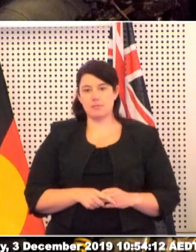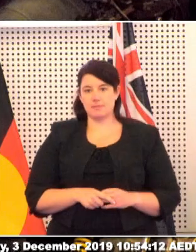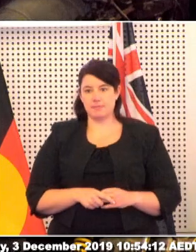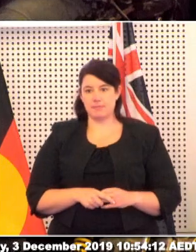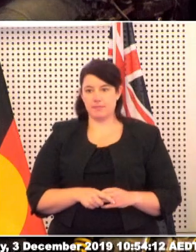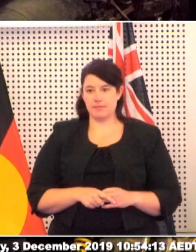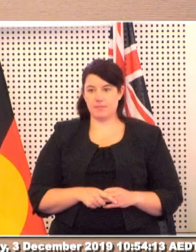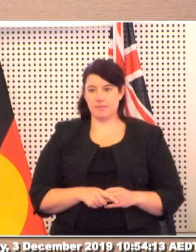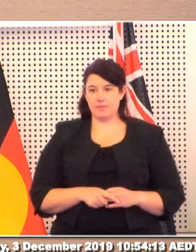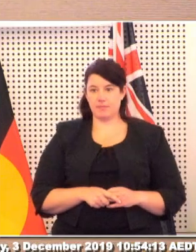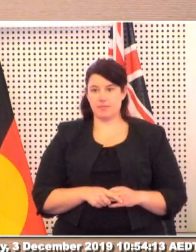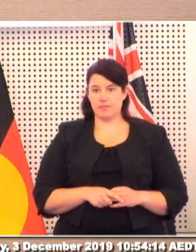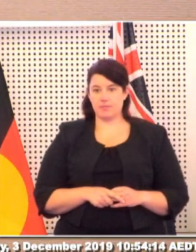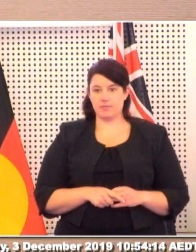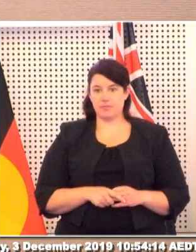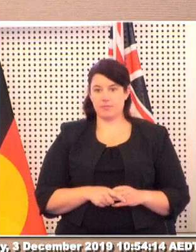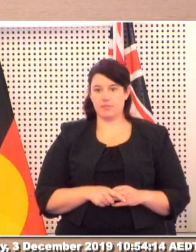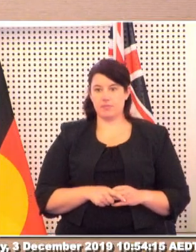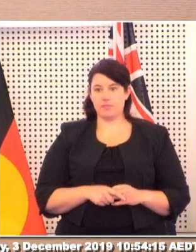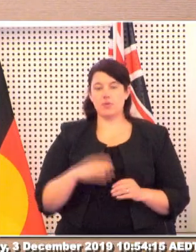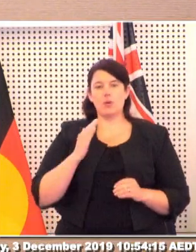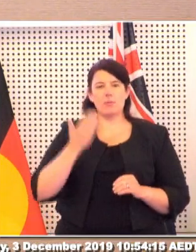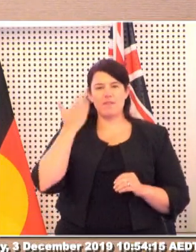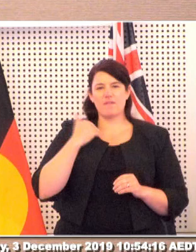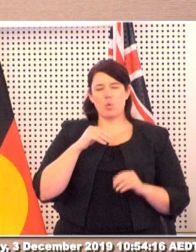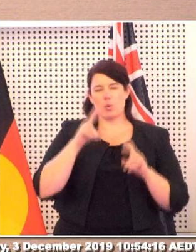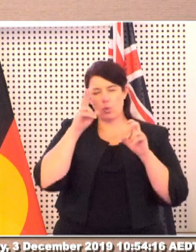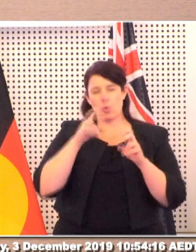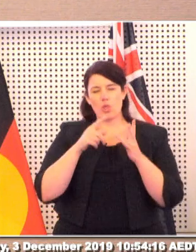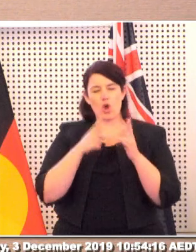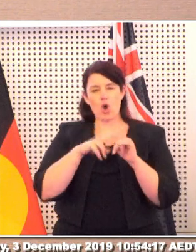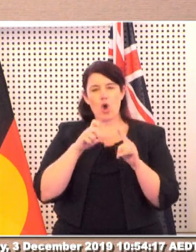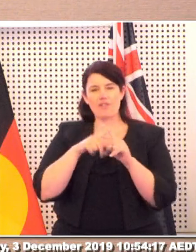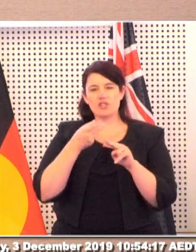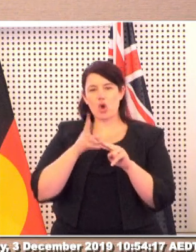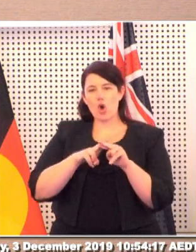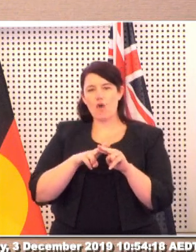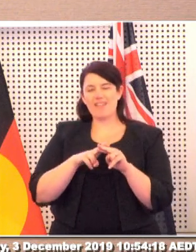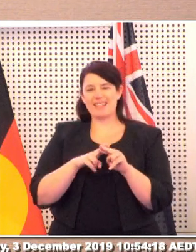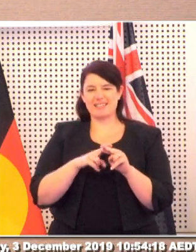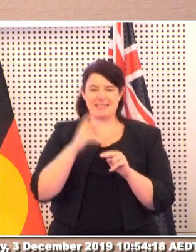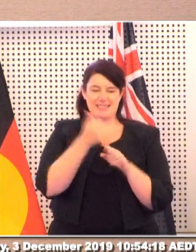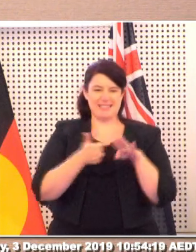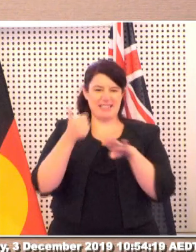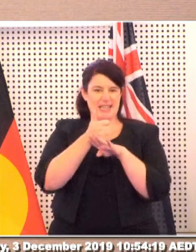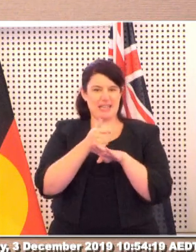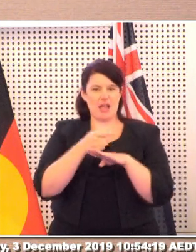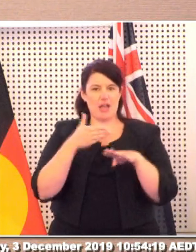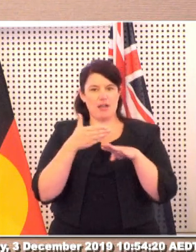what was previously called the Office of the Senior Practitioner would oversee whether or not this is to be done.